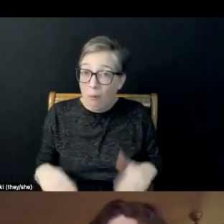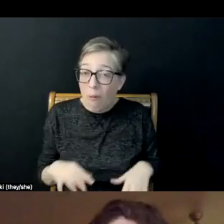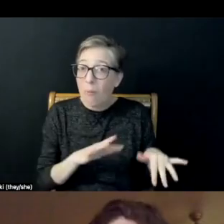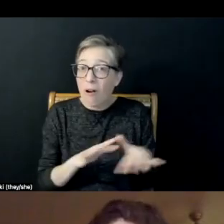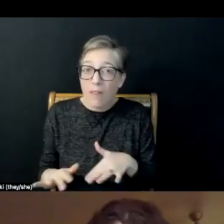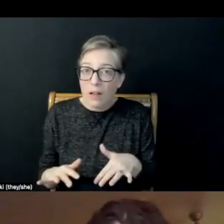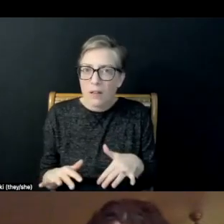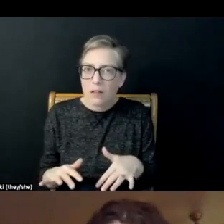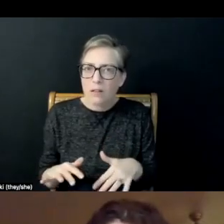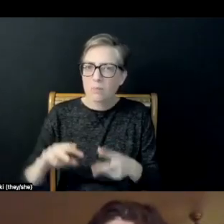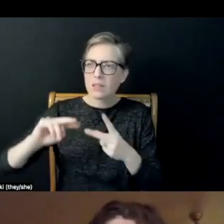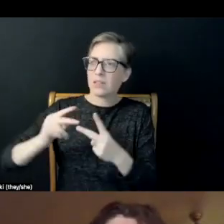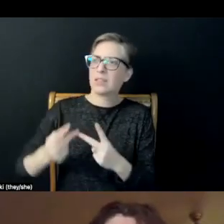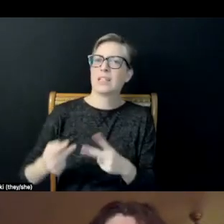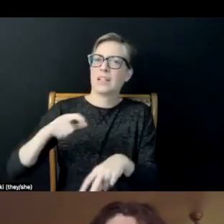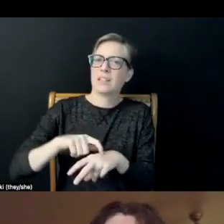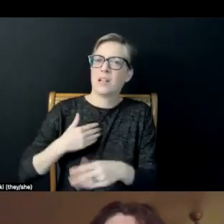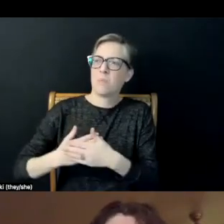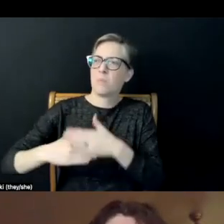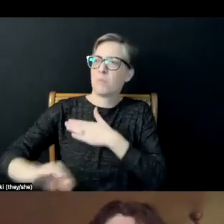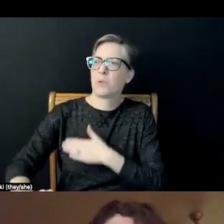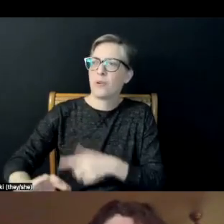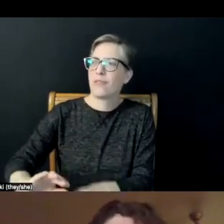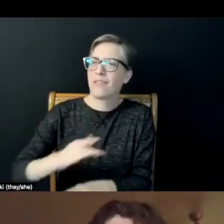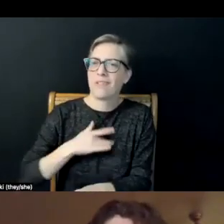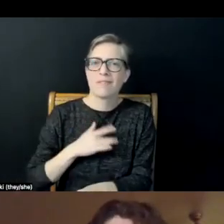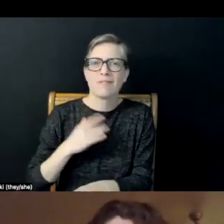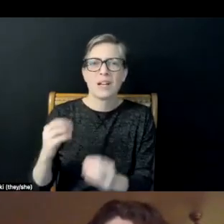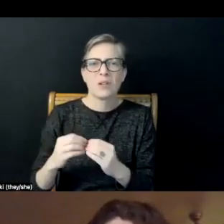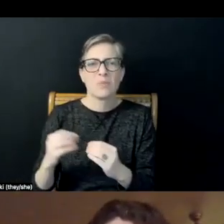the second-time mother than I did with my first child's full-term birth.